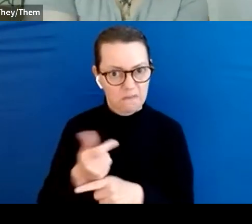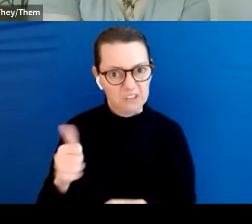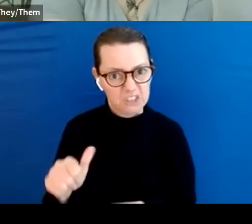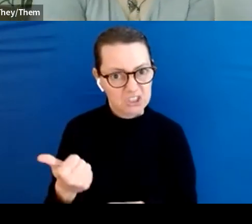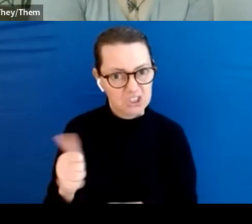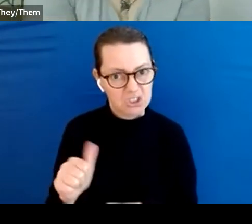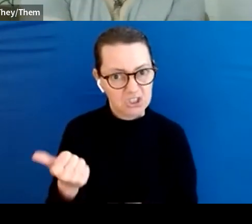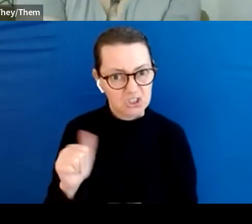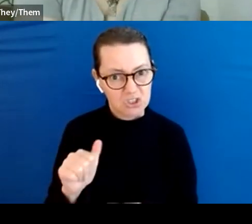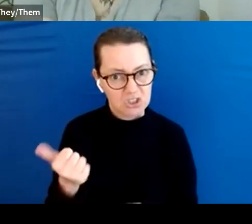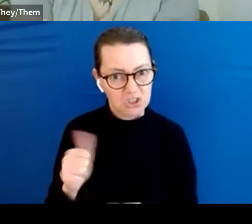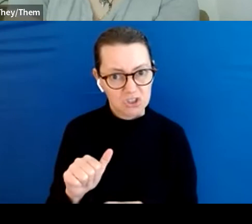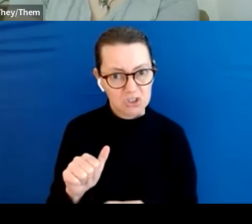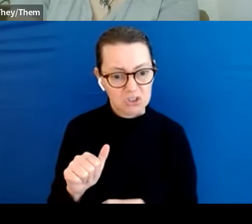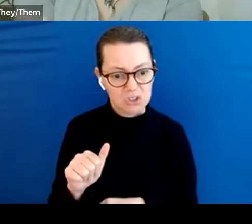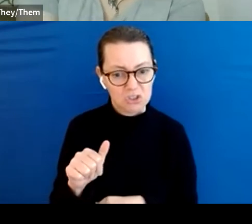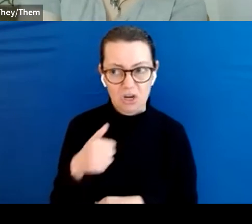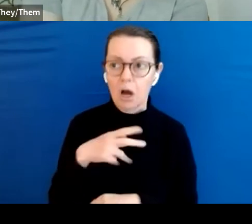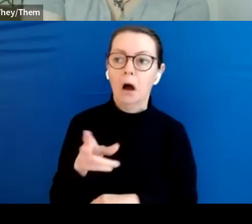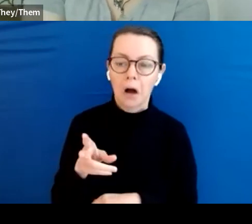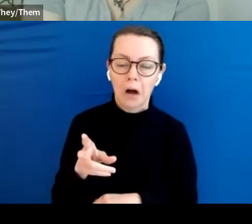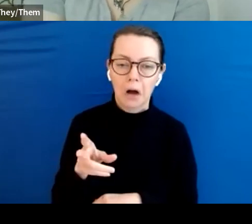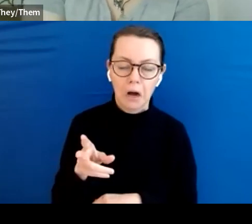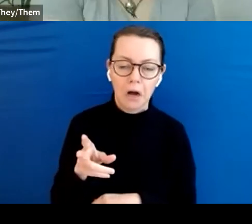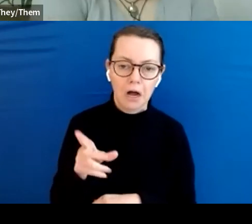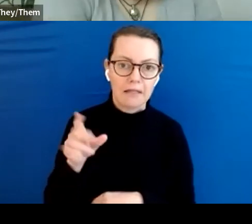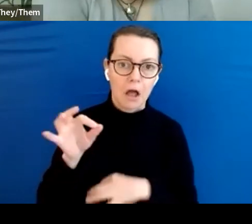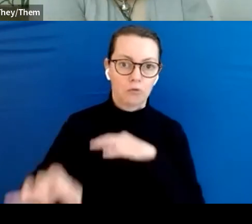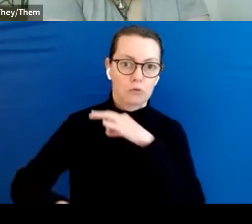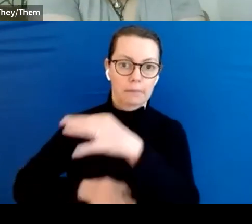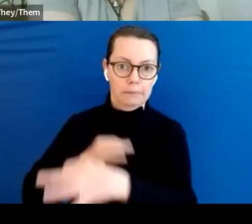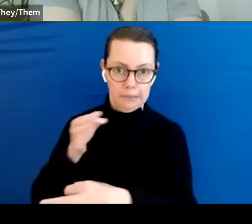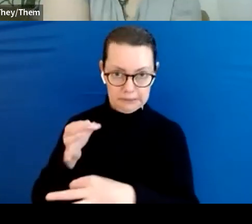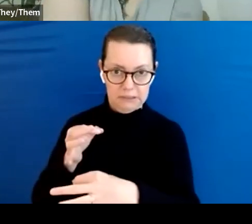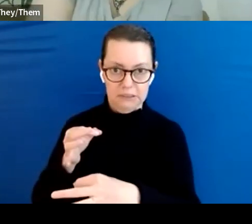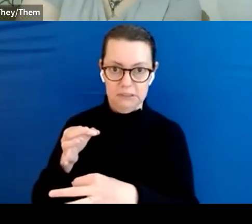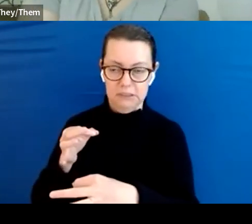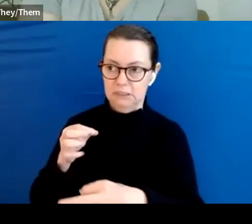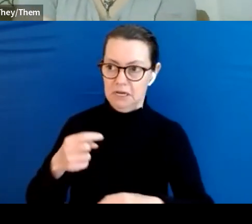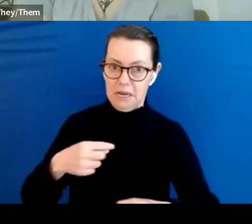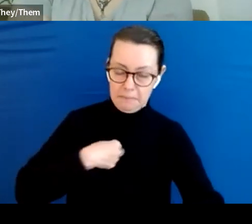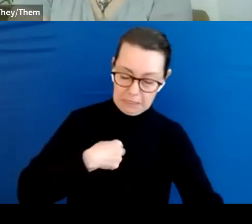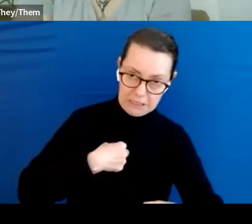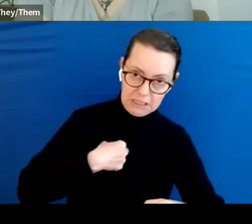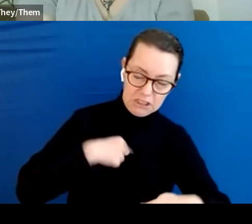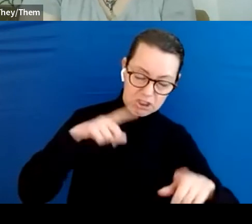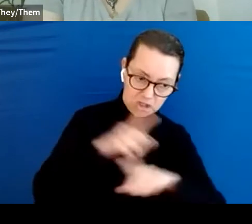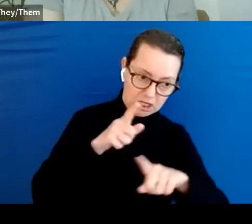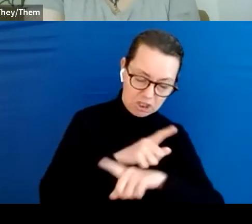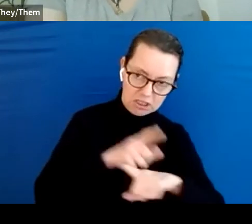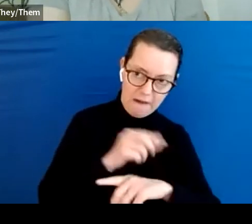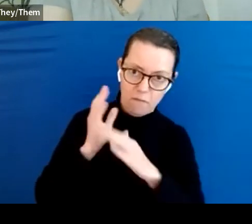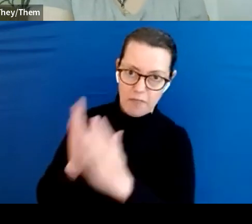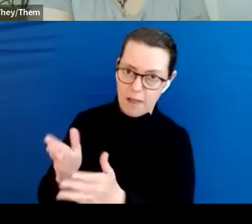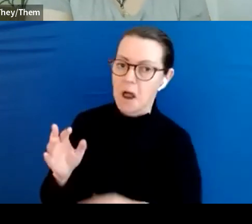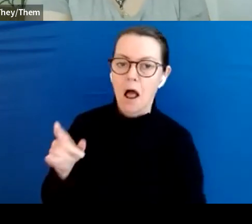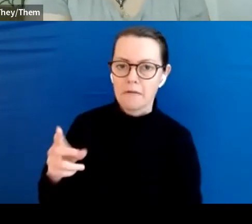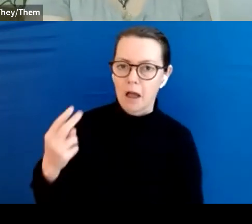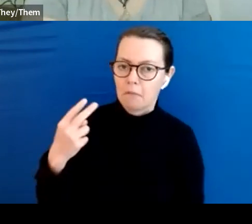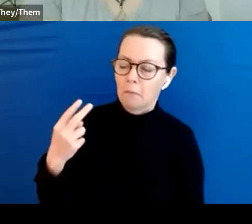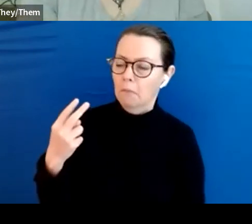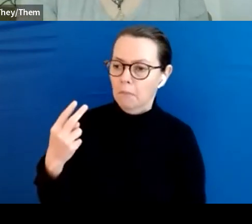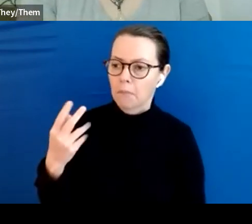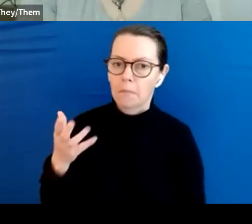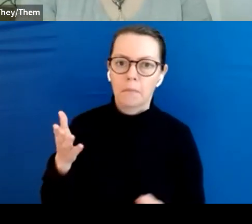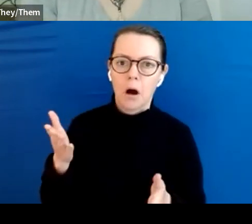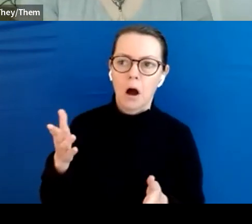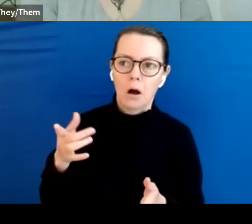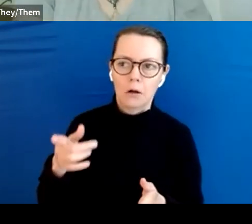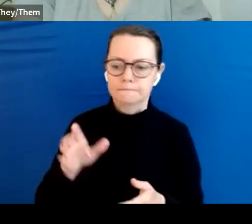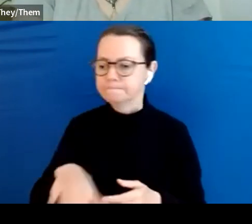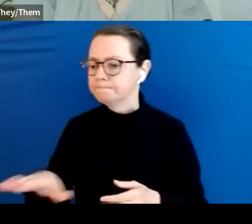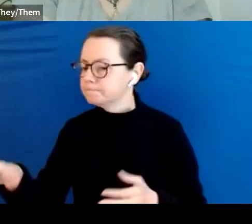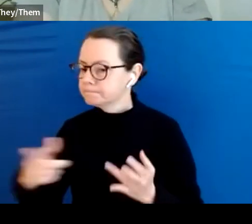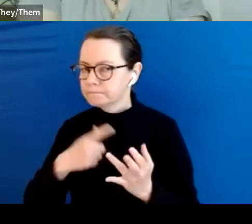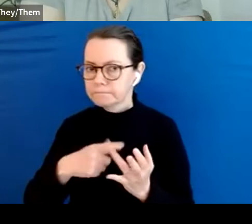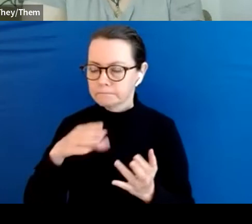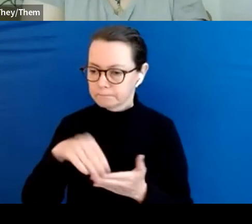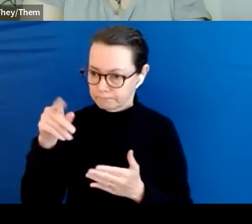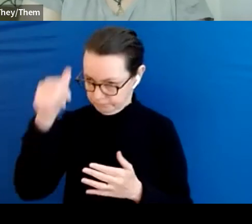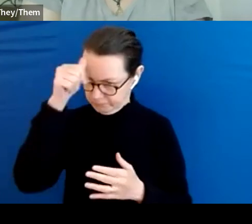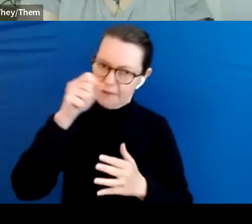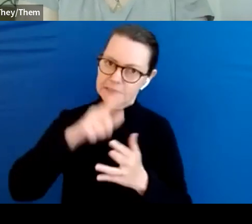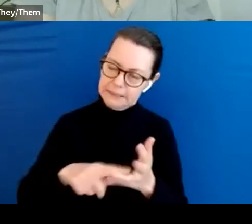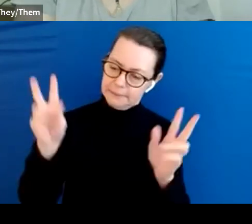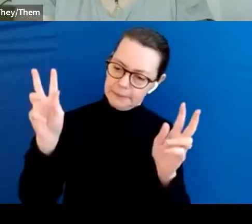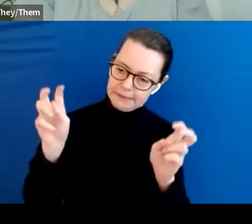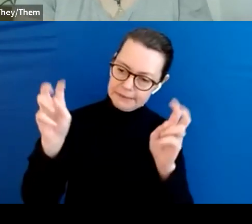And sort of have mask when I have to. And I think it's good that instead of making me go and all that stress, they sort of, they educate the students at my school about disability.